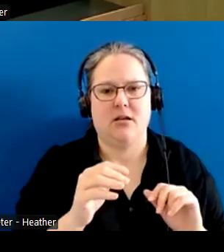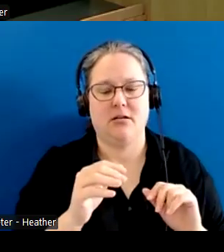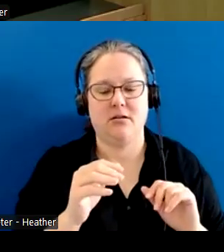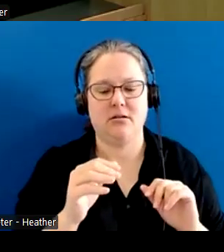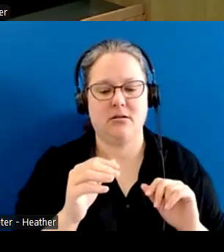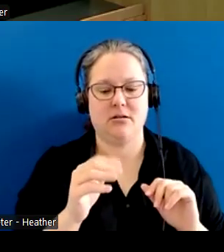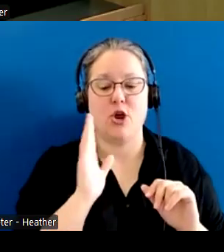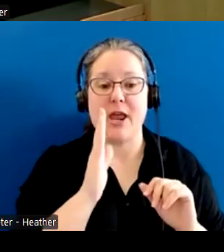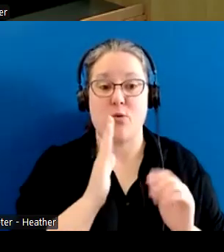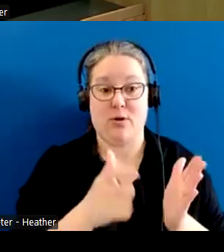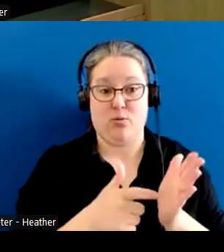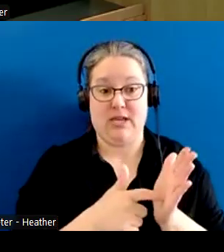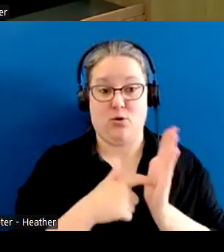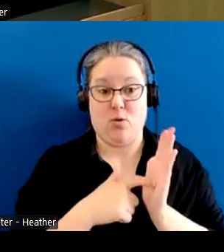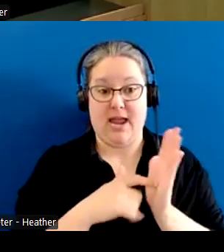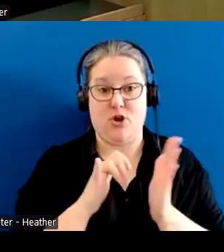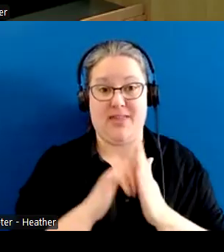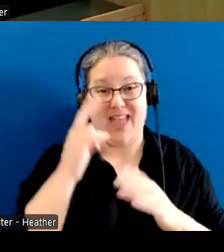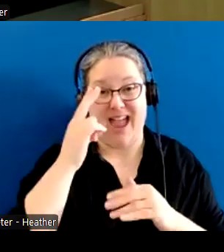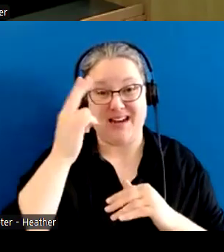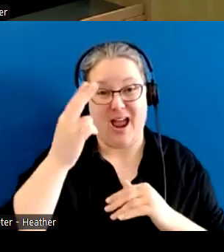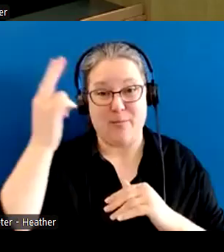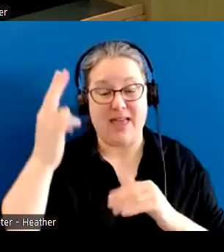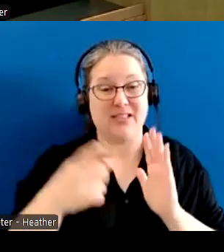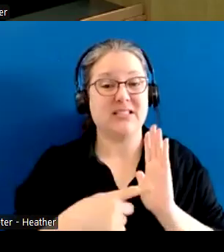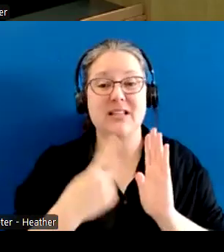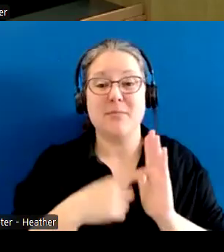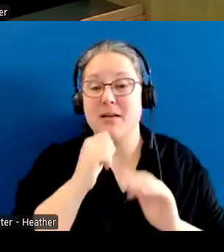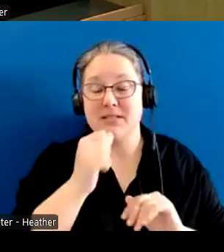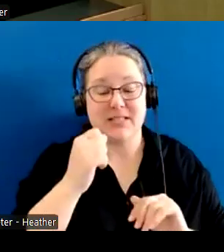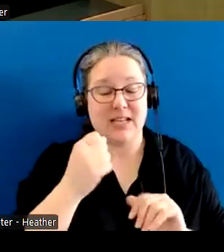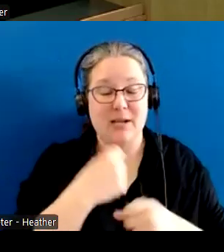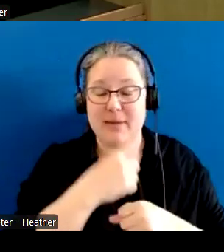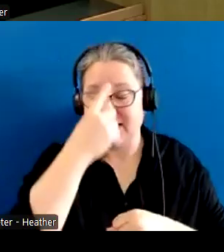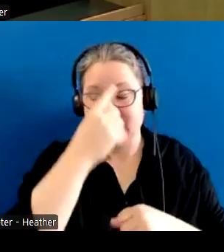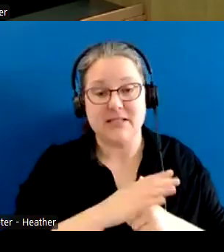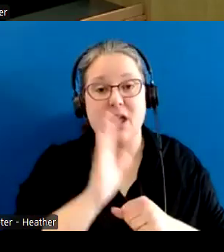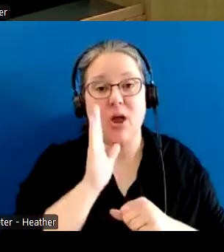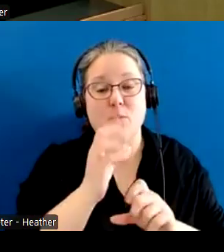um but it requiring those hypothesis sometimes really didn't make sense and it made it very